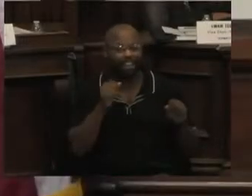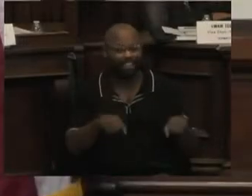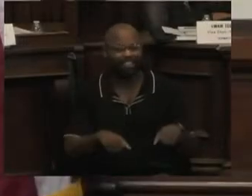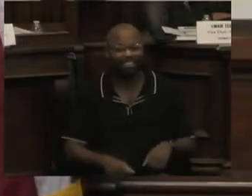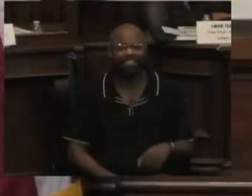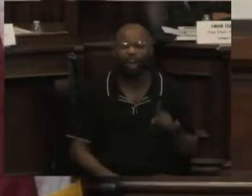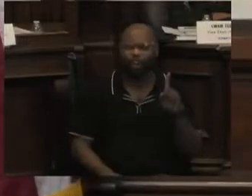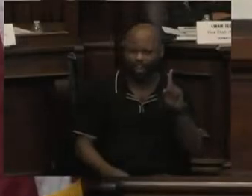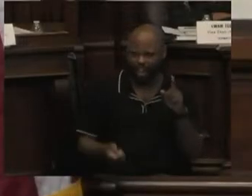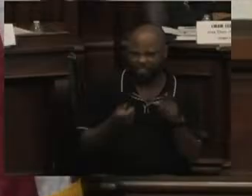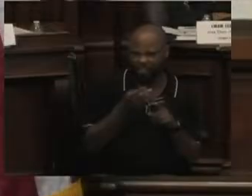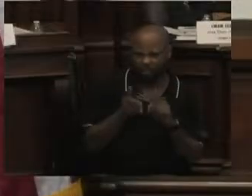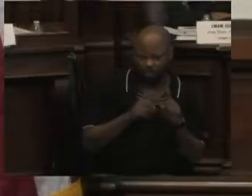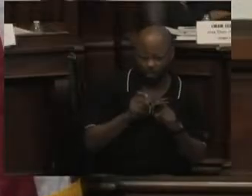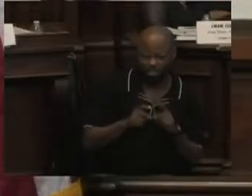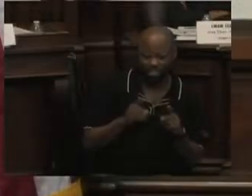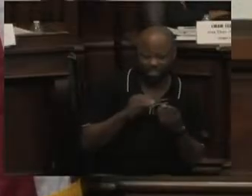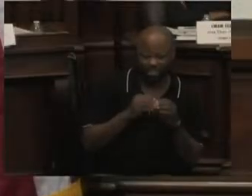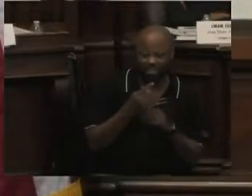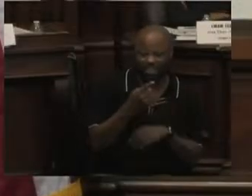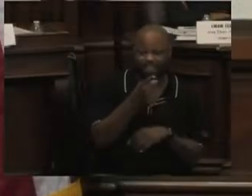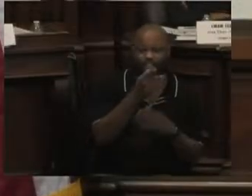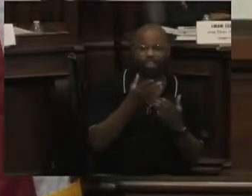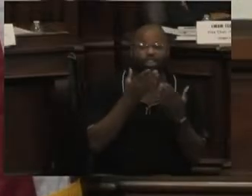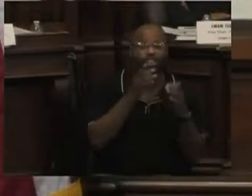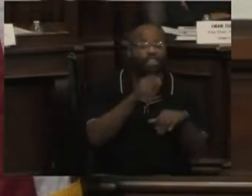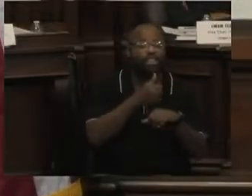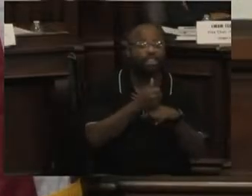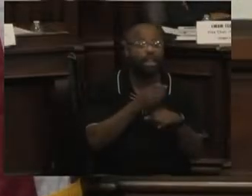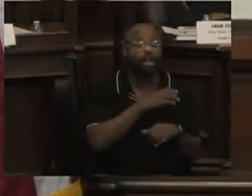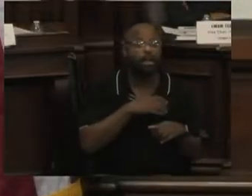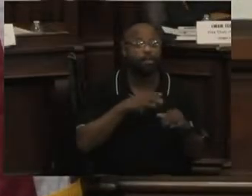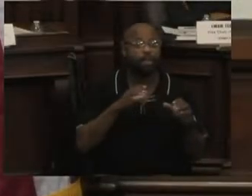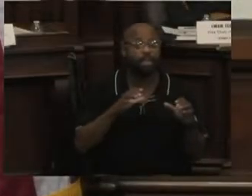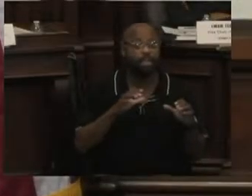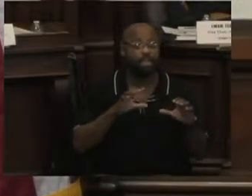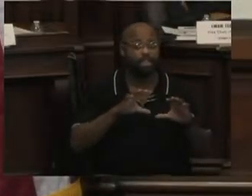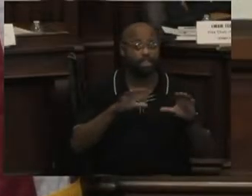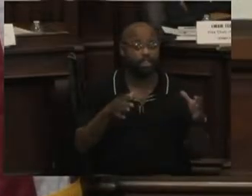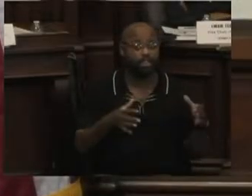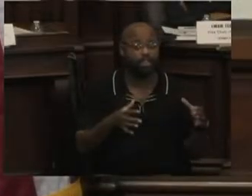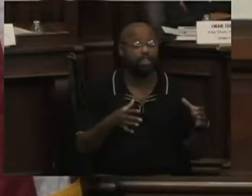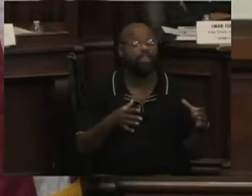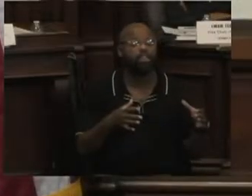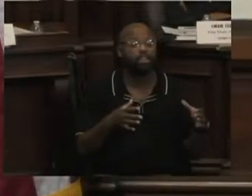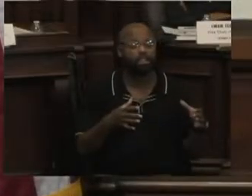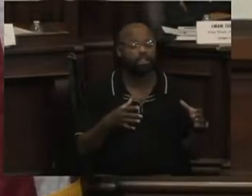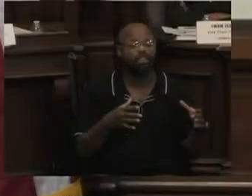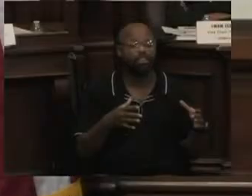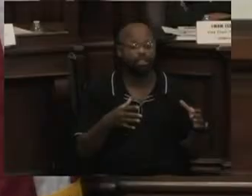If there's any questions, I'm happy to answer them if I can. I got a couple of questions.